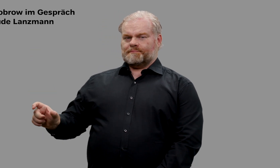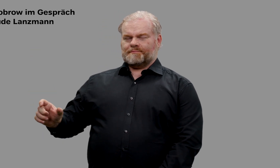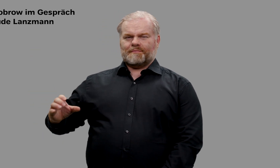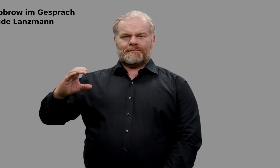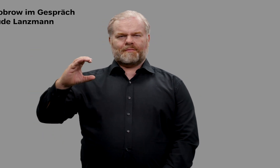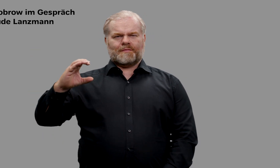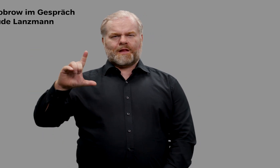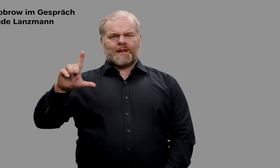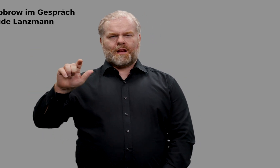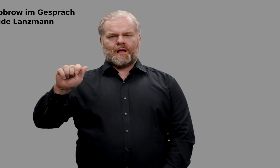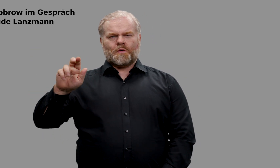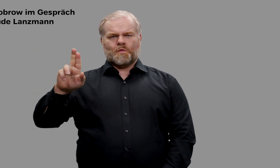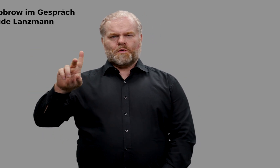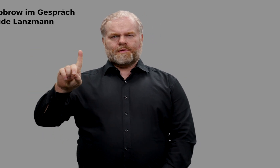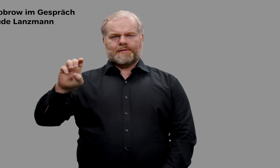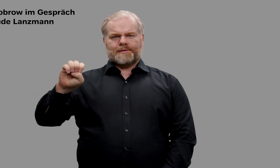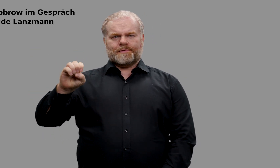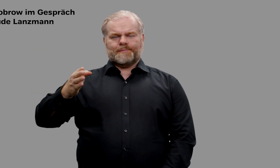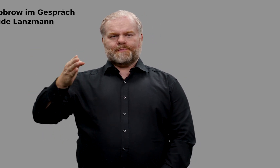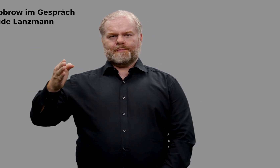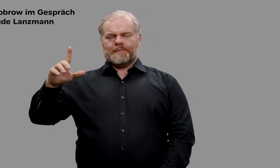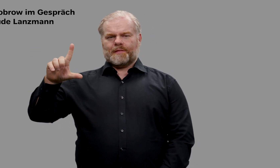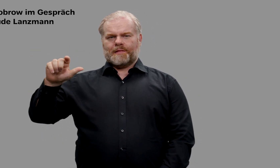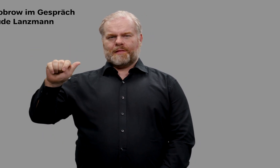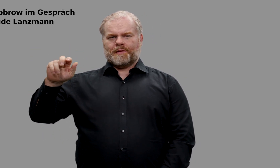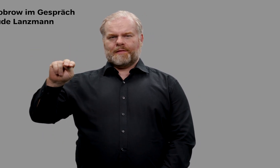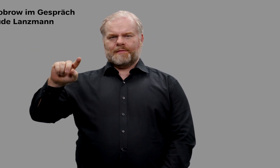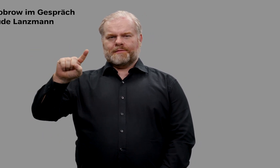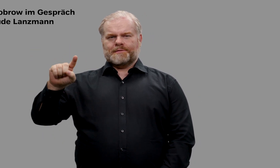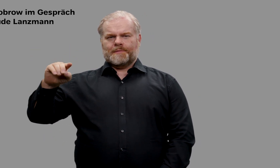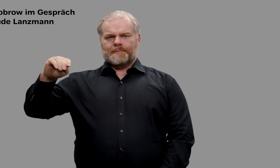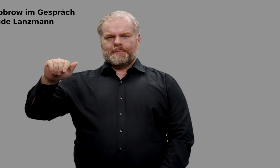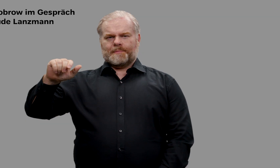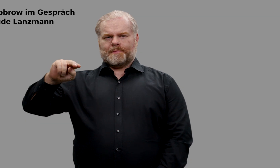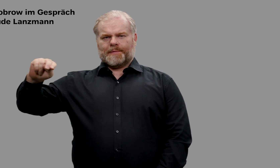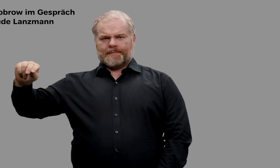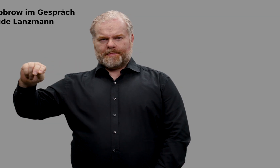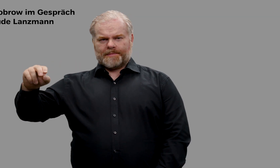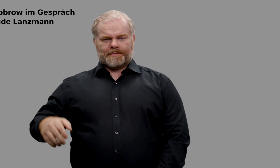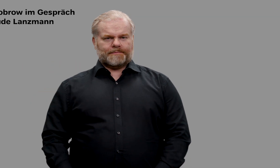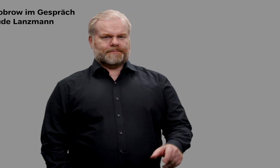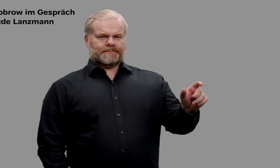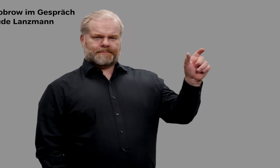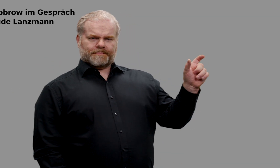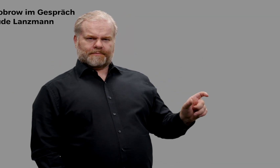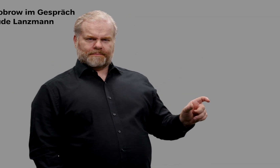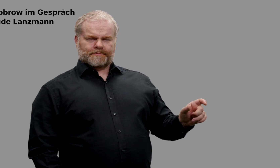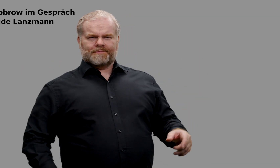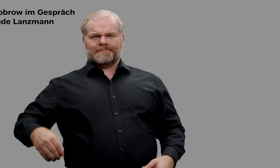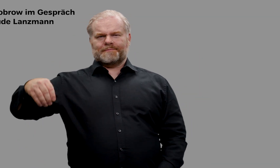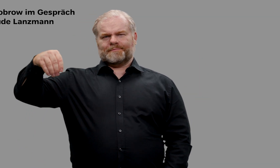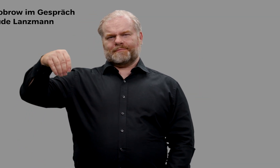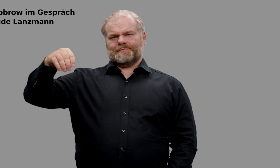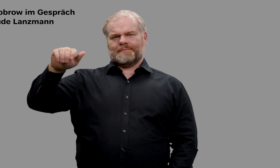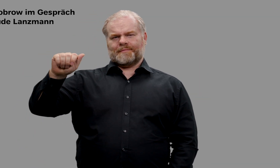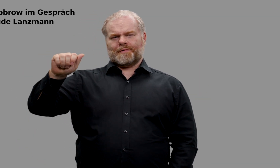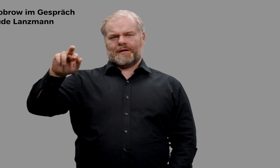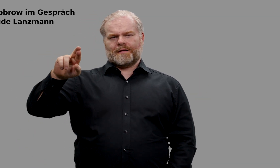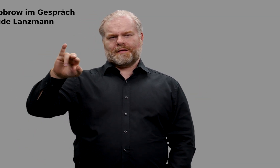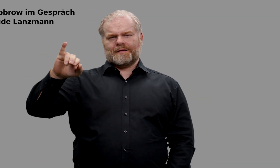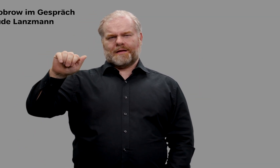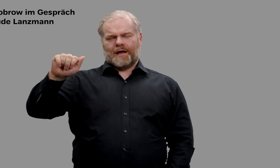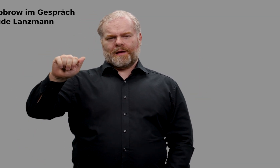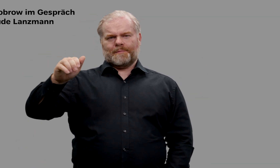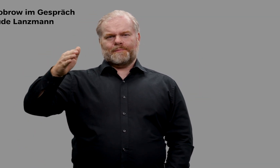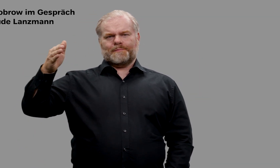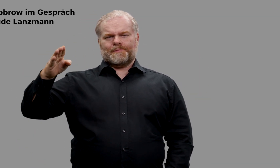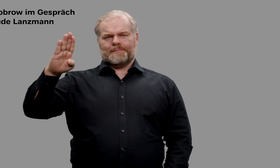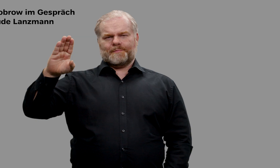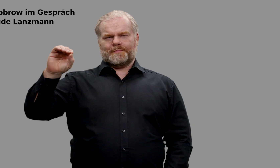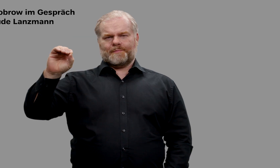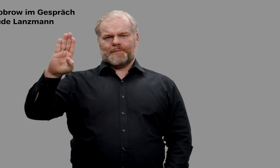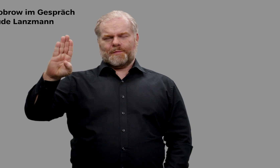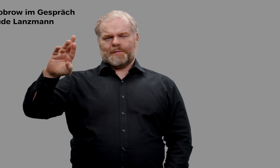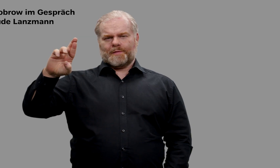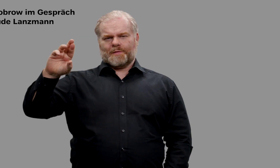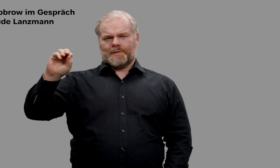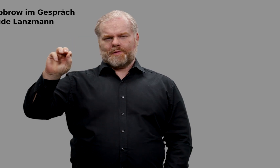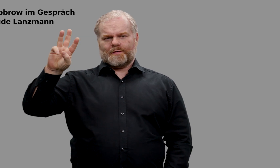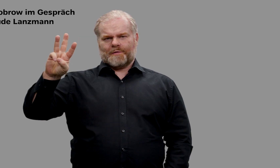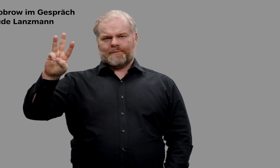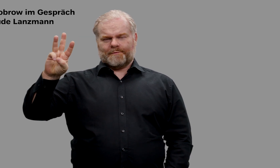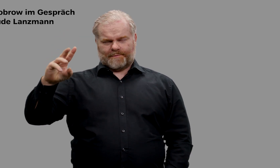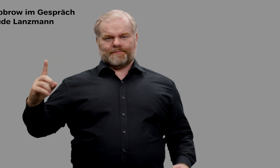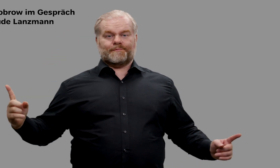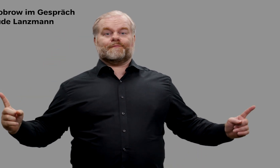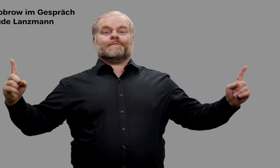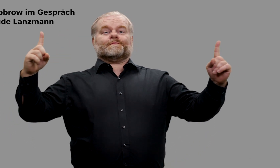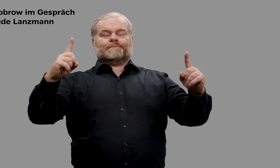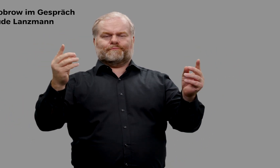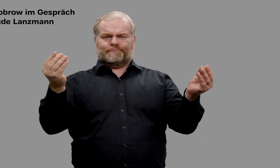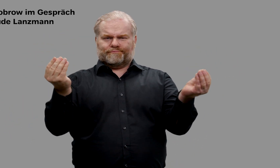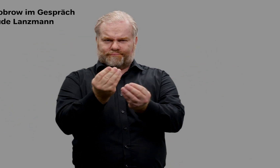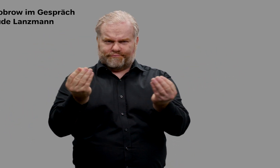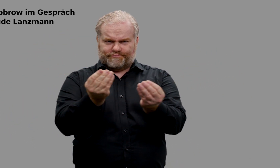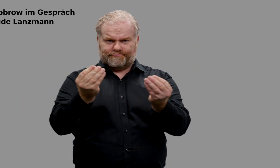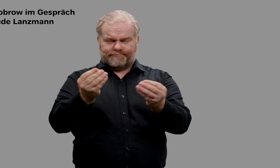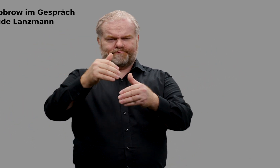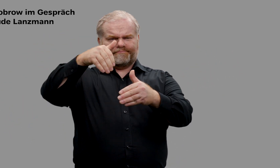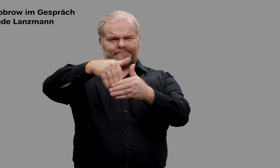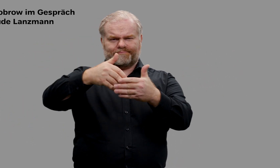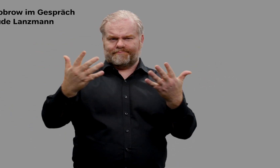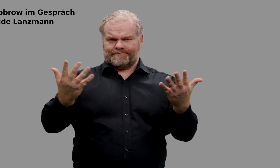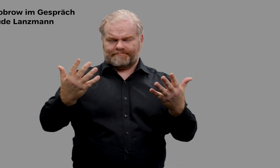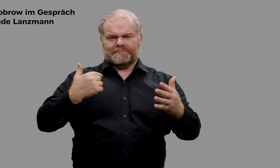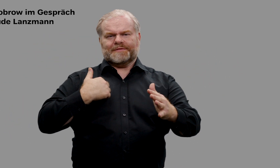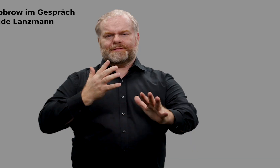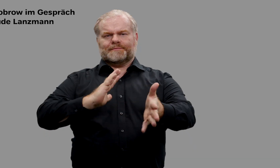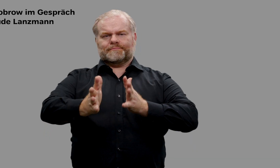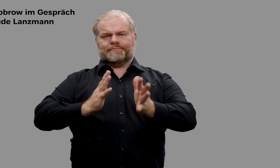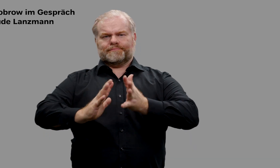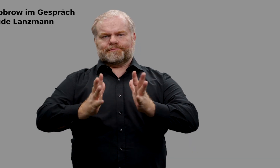Maria Bobrow in conversation with Claude Lanzmann